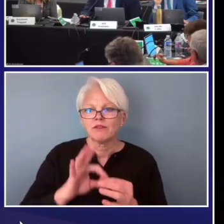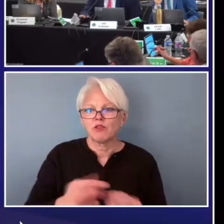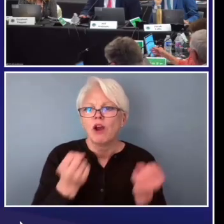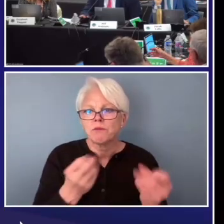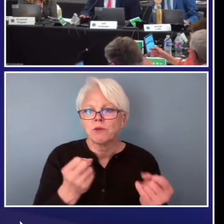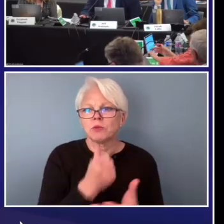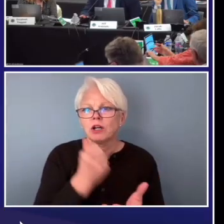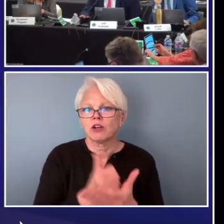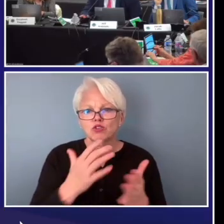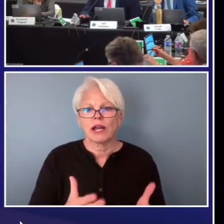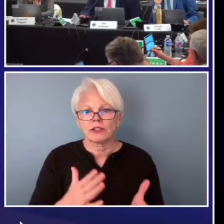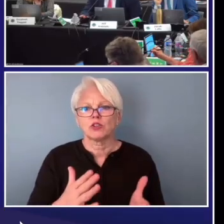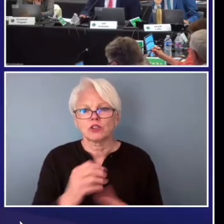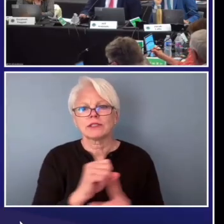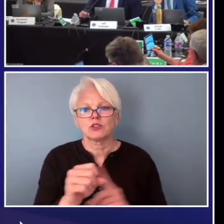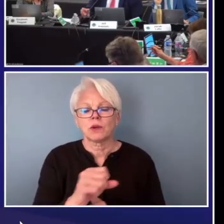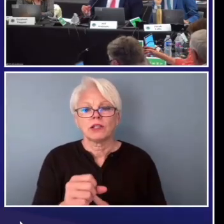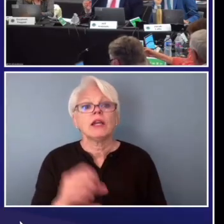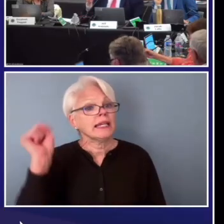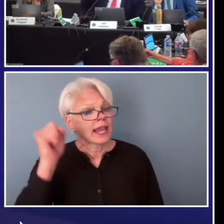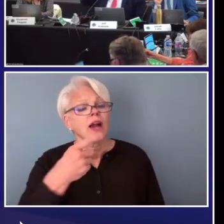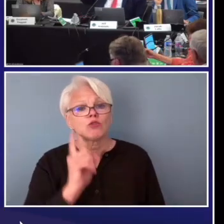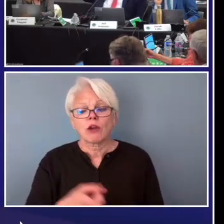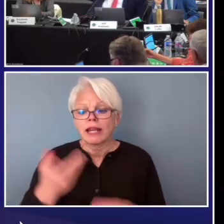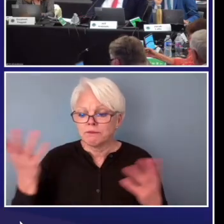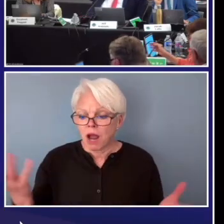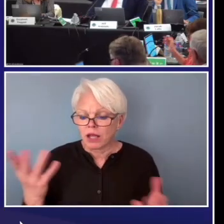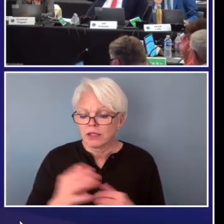Yeah, right. So, but so, regardless,